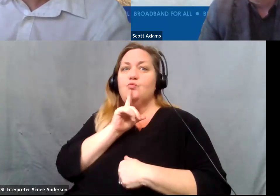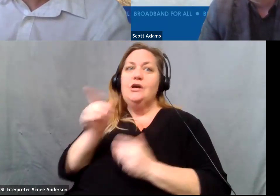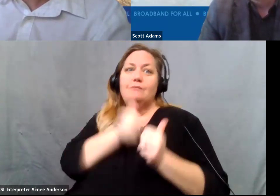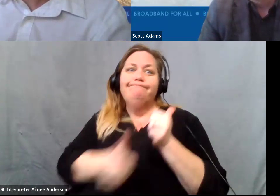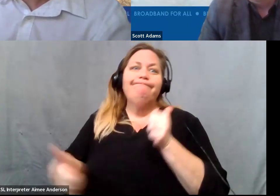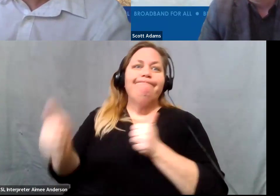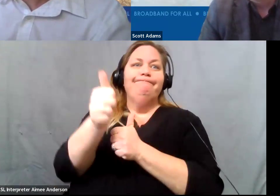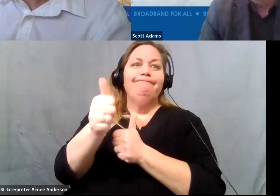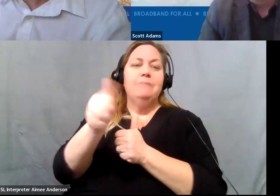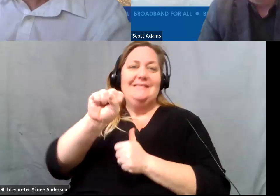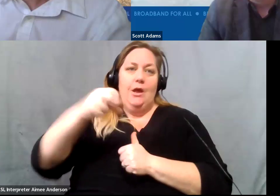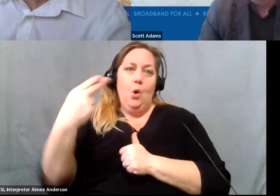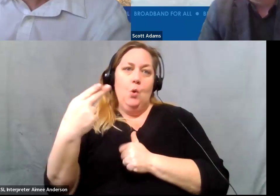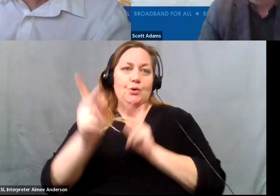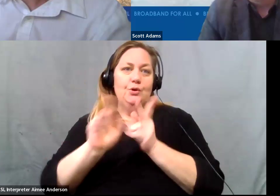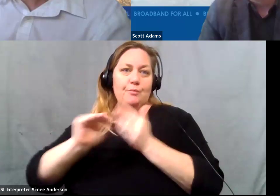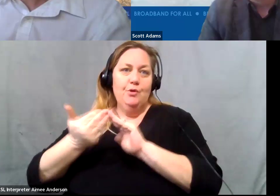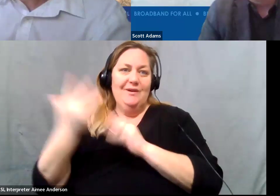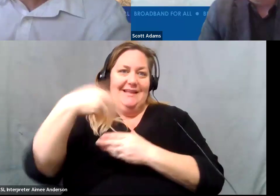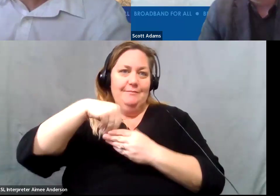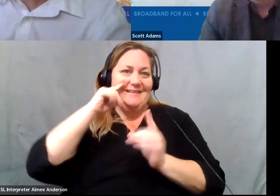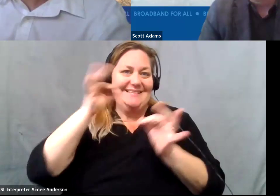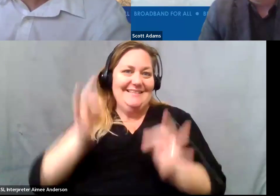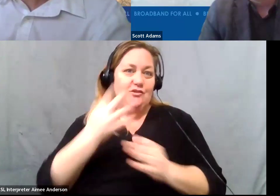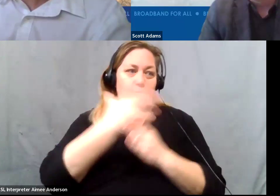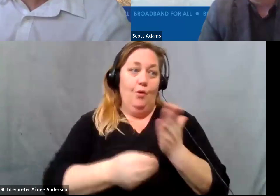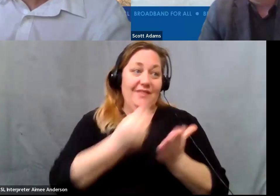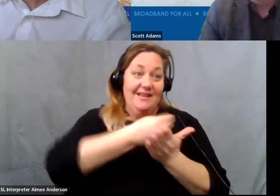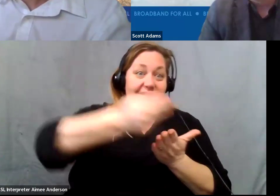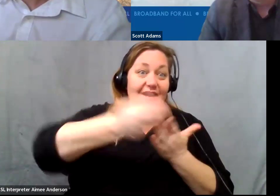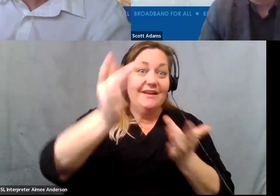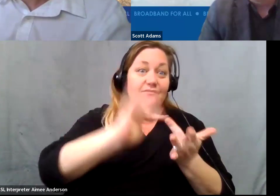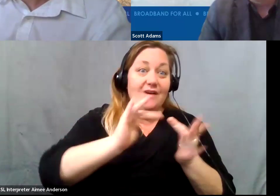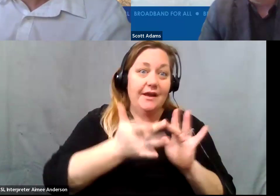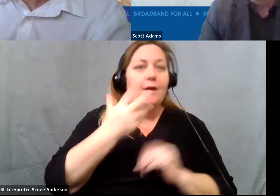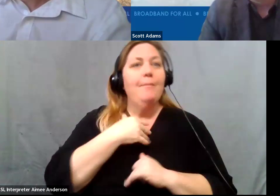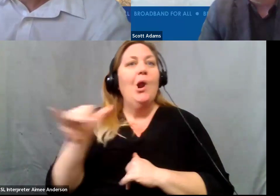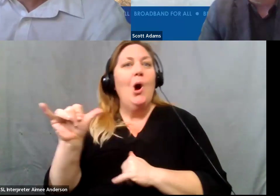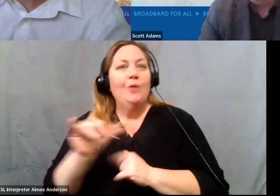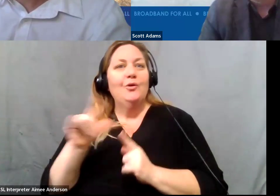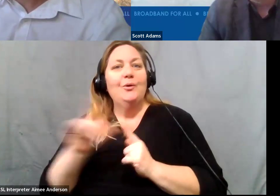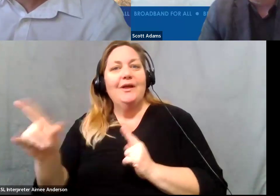in these particular decisions both in the funding for internet but also in the conversations around